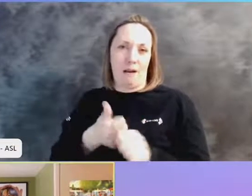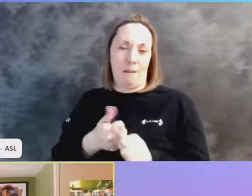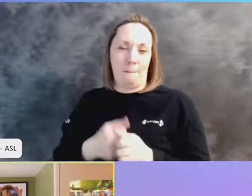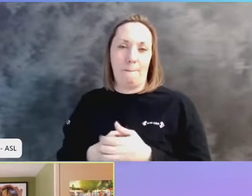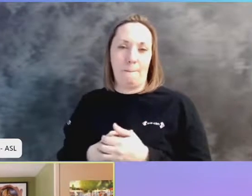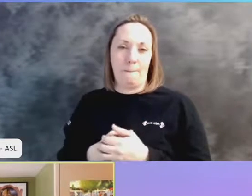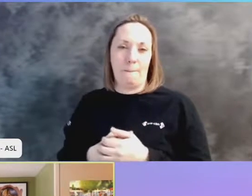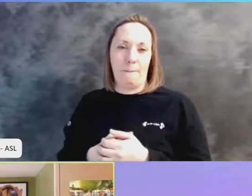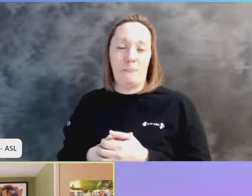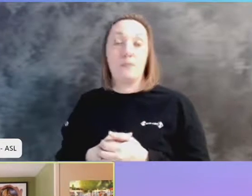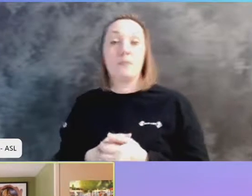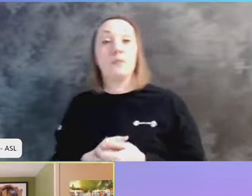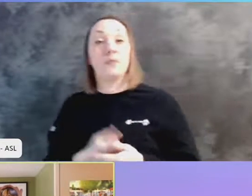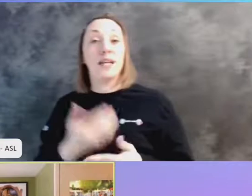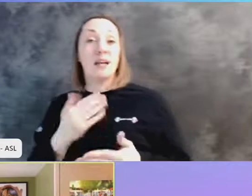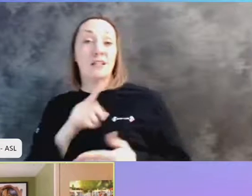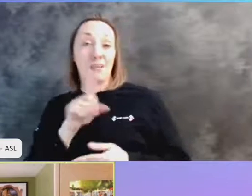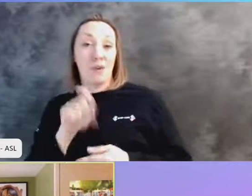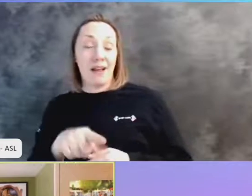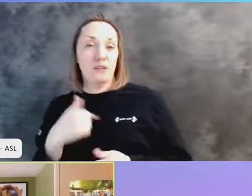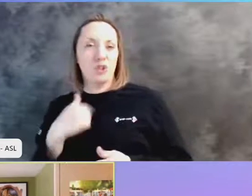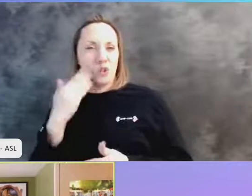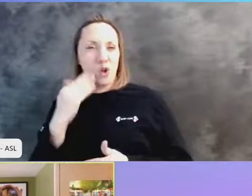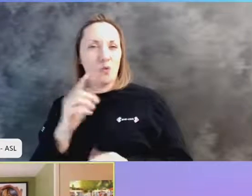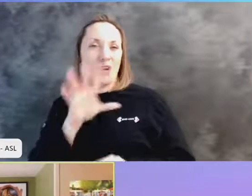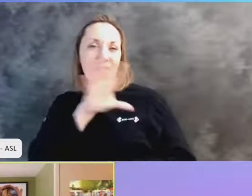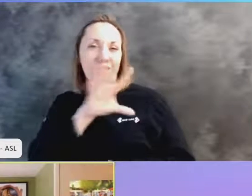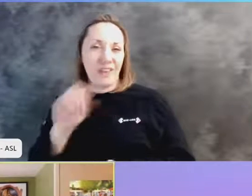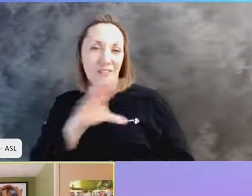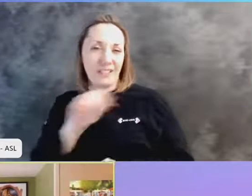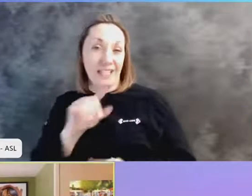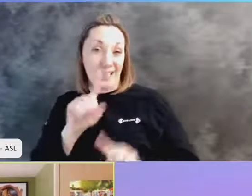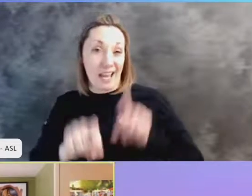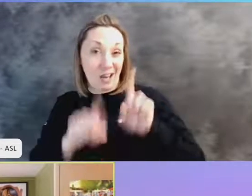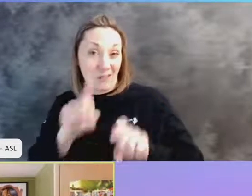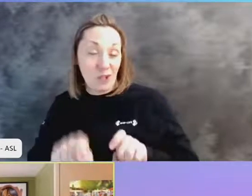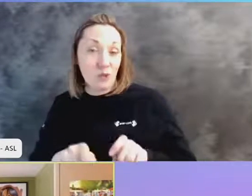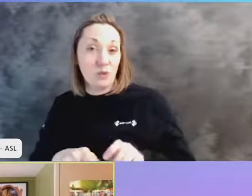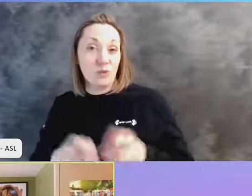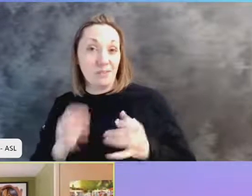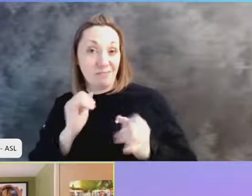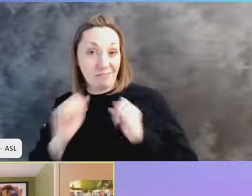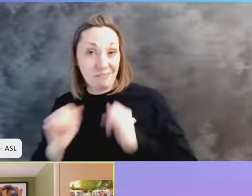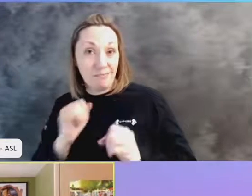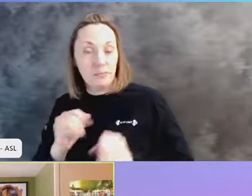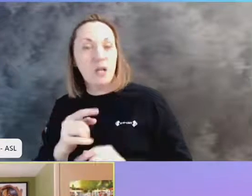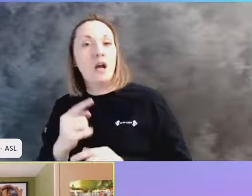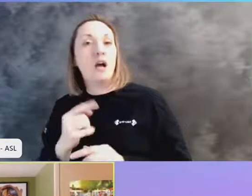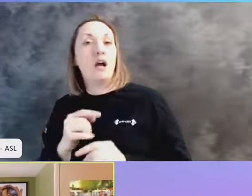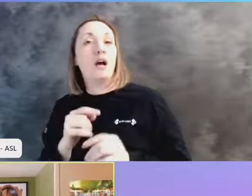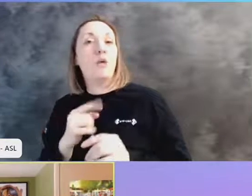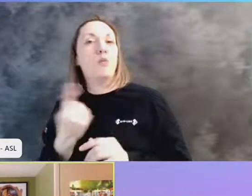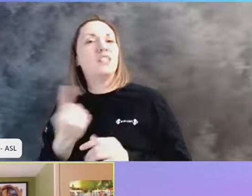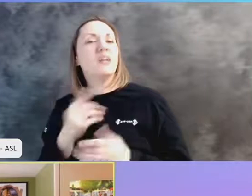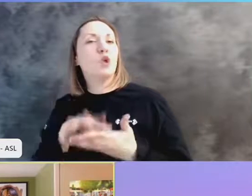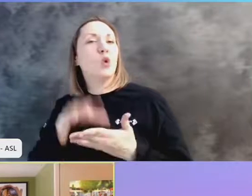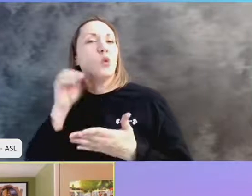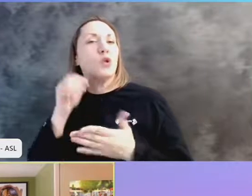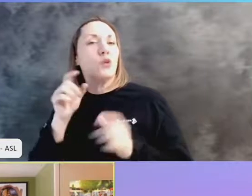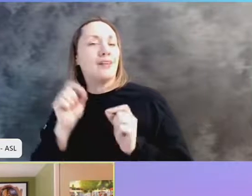to jump up to or next to, or whatever. So that you have that time here it's so much not the pivot or the planning part [Michael Harshbarger] Somebody wants to ask those